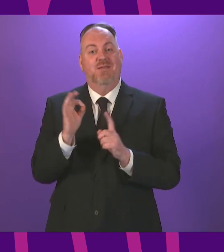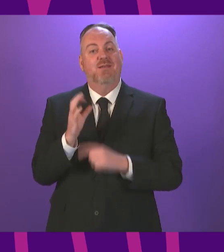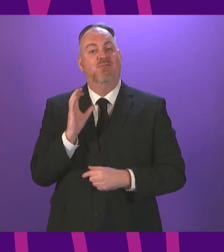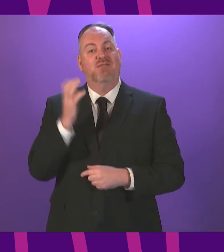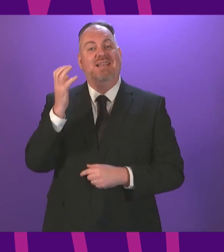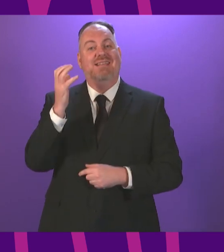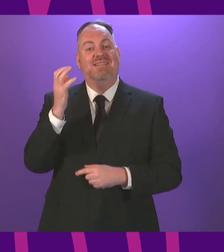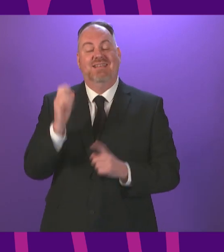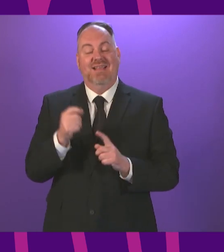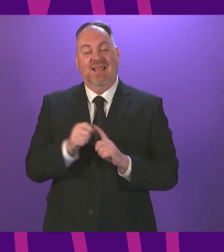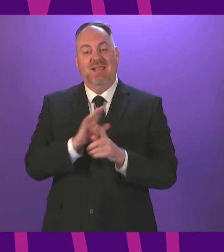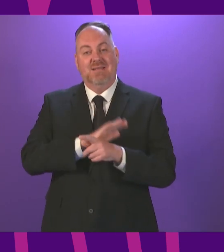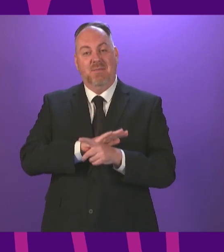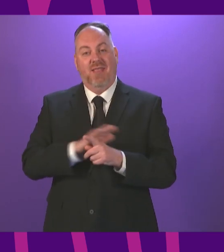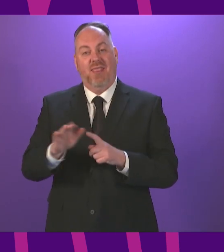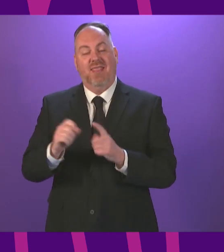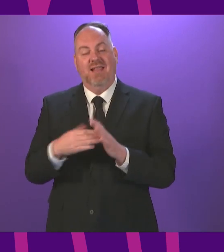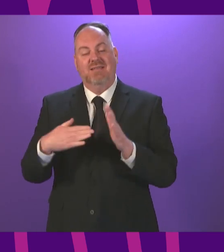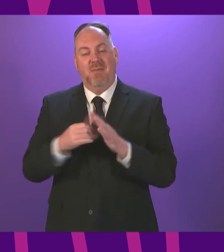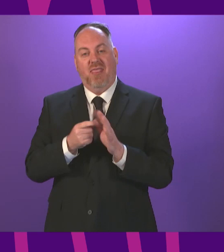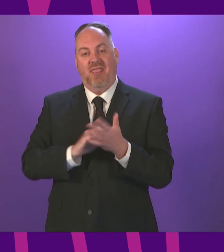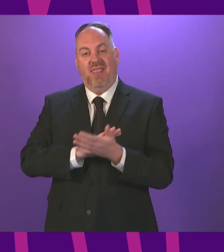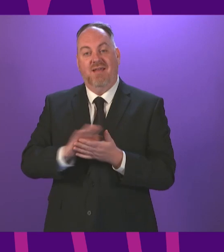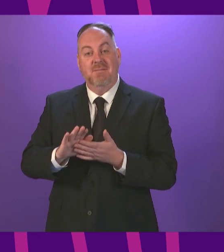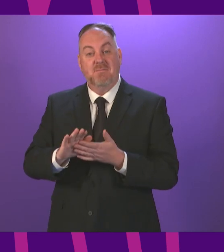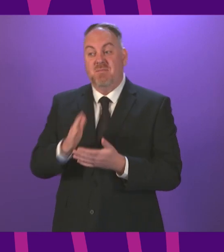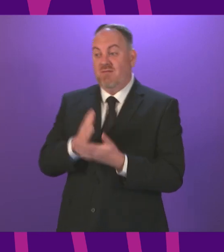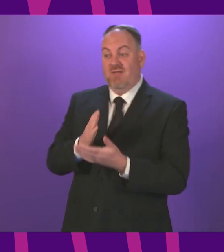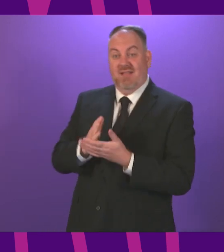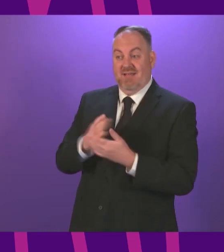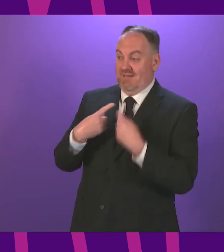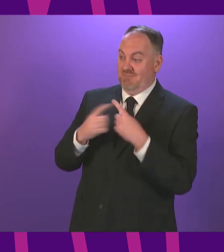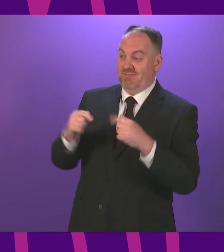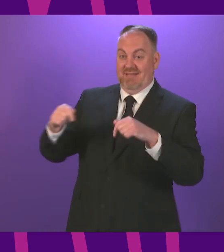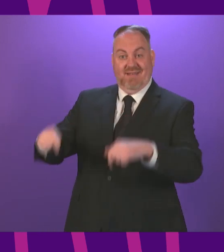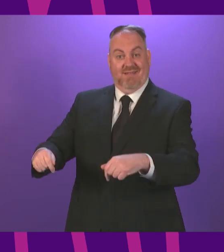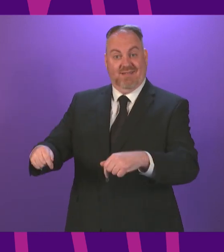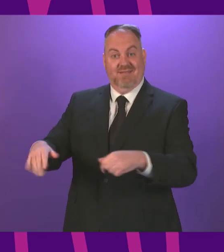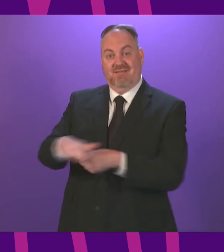to Edinburgh. In the years since, the duke was present at many of the key moments of our modern